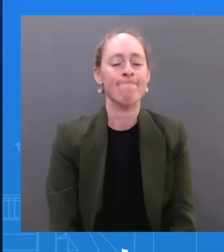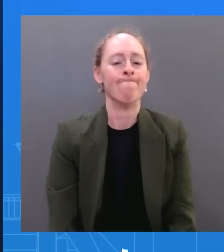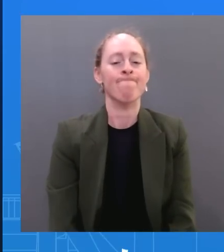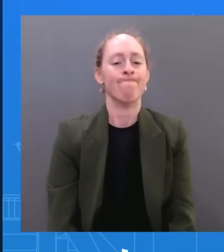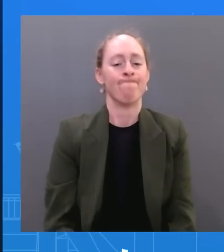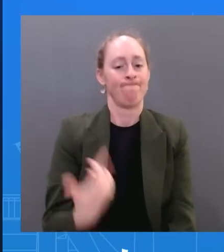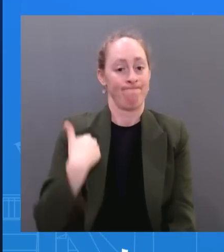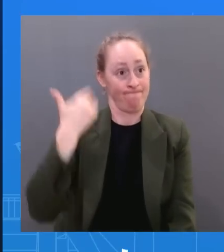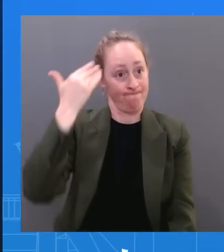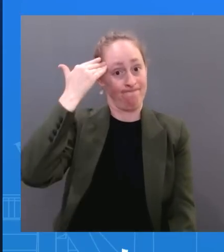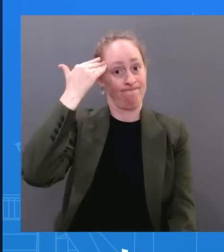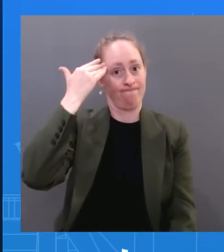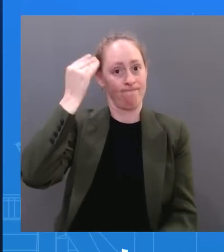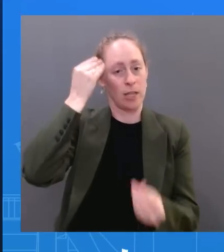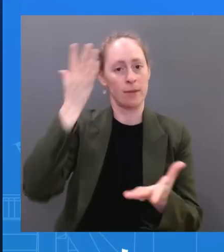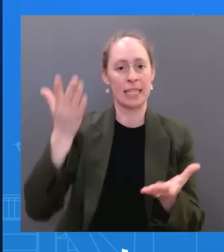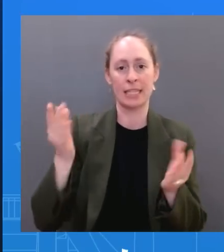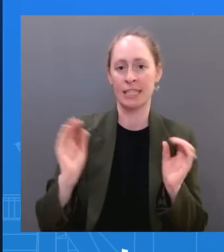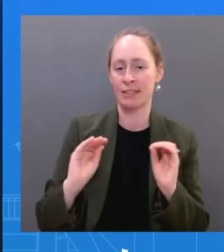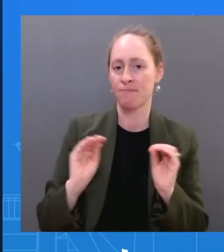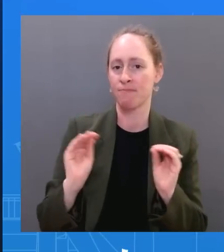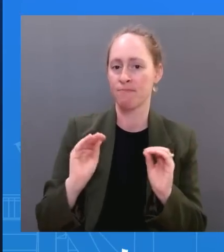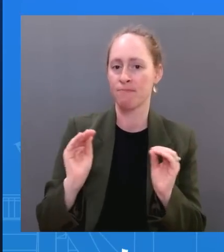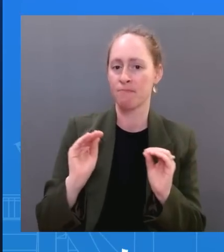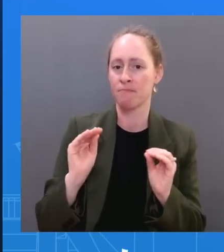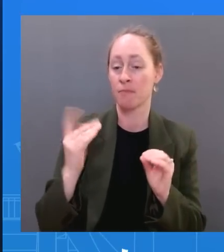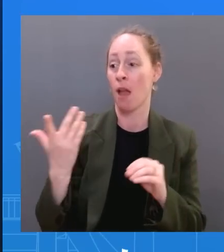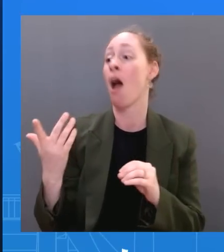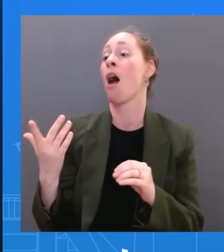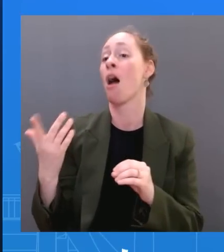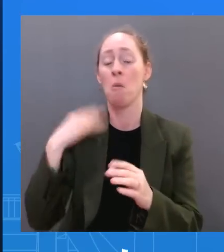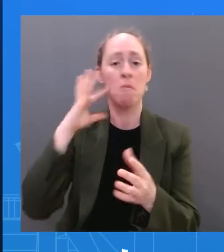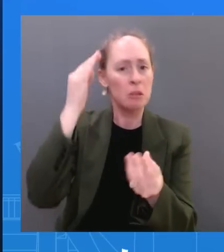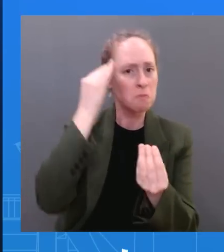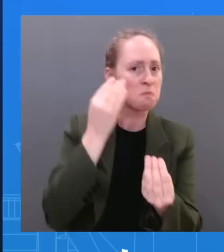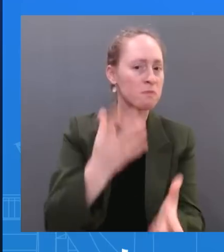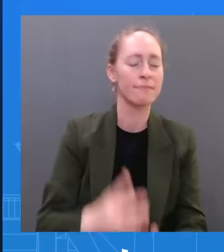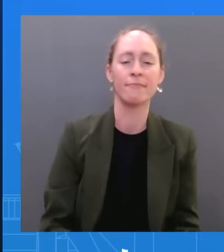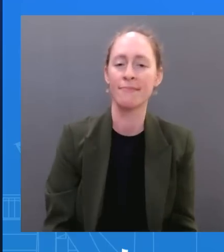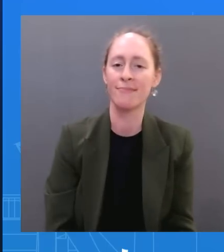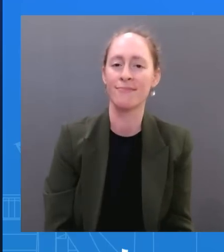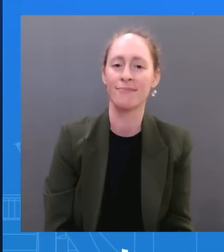The Press: Thank you so much, Jake. So, today, Brazil's President Bolsonaro said that a deal with Russia